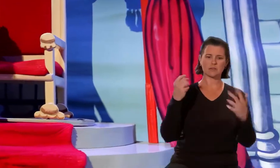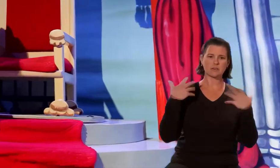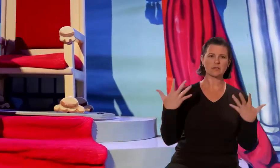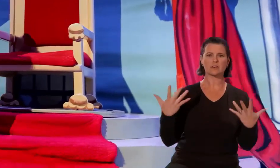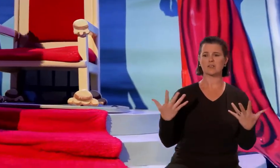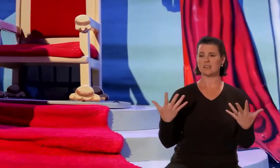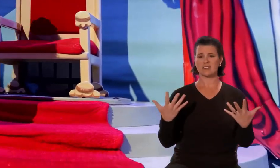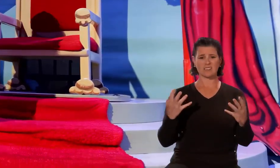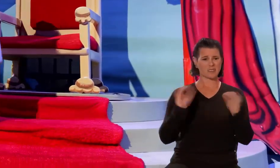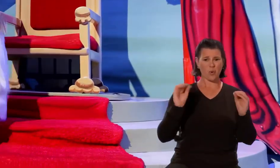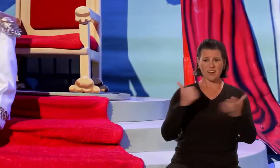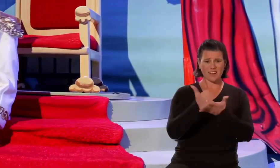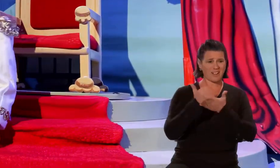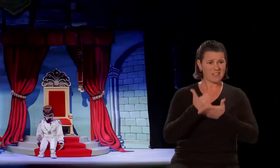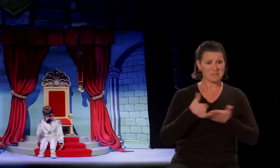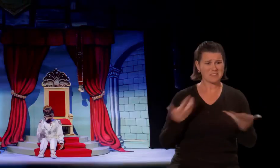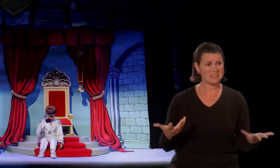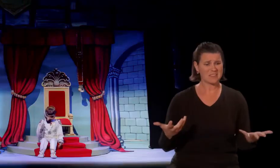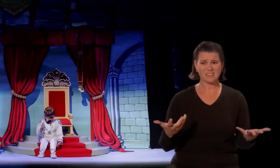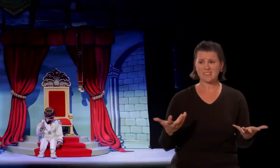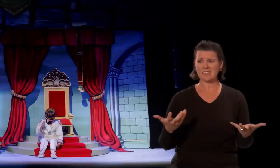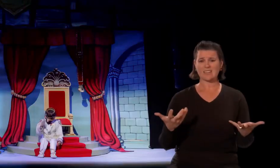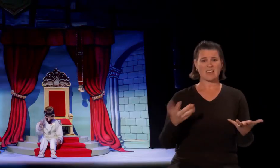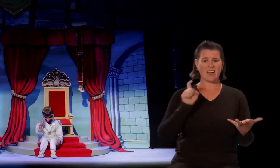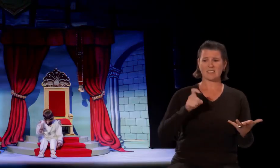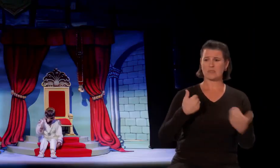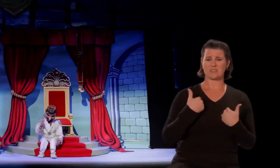Can no one help me? Certainly somewhere in this kingdom,